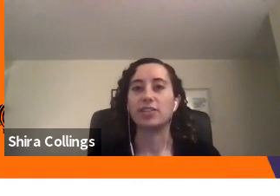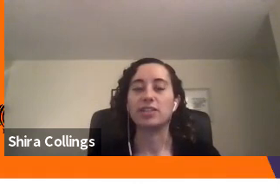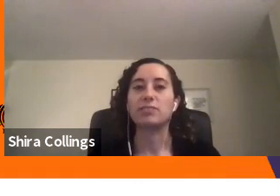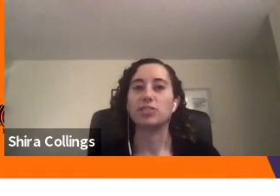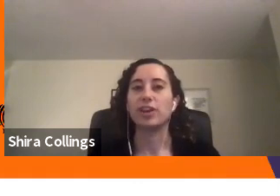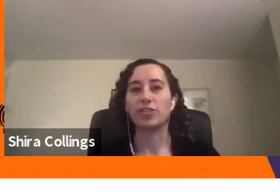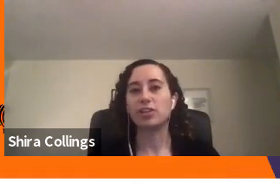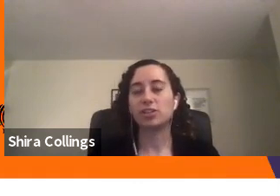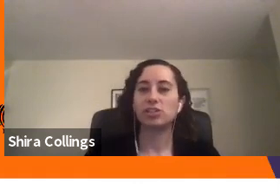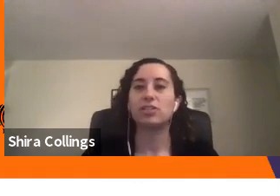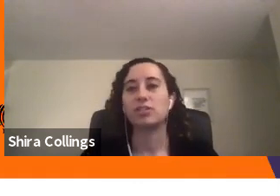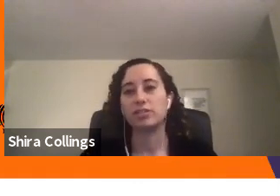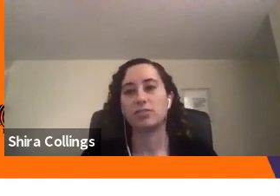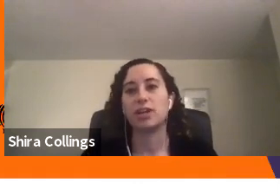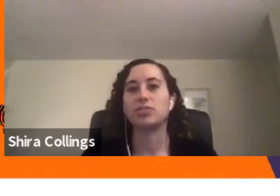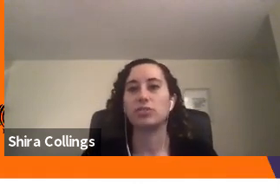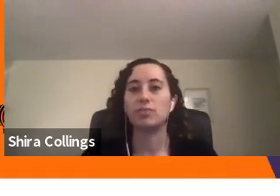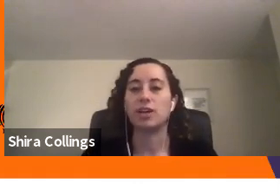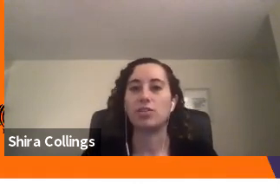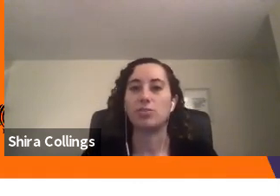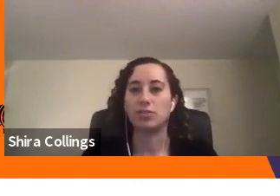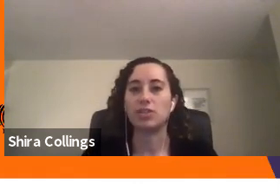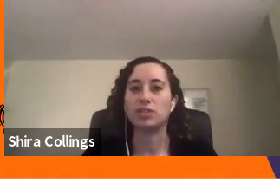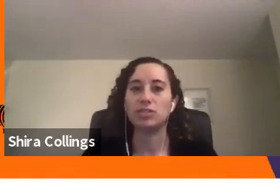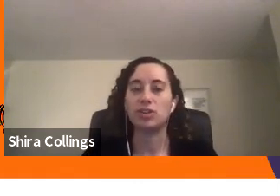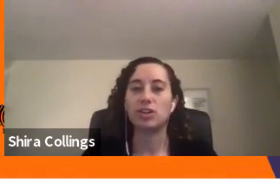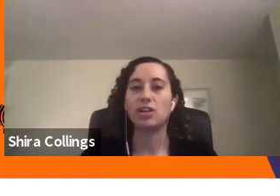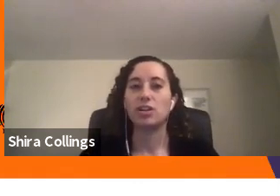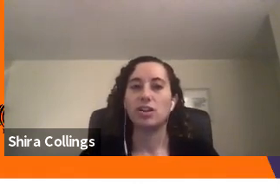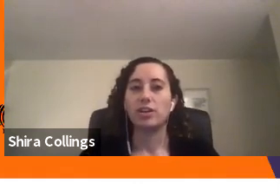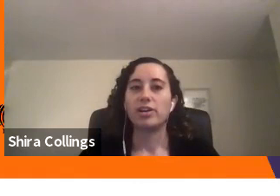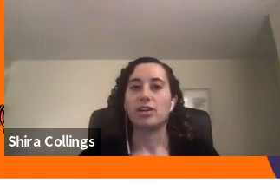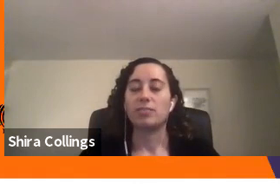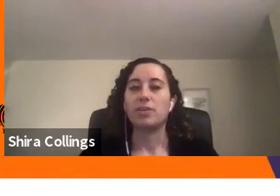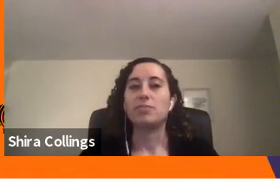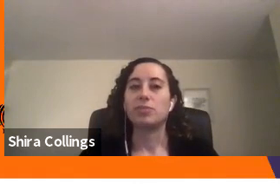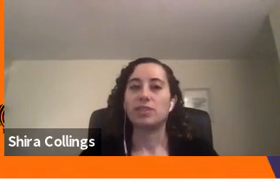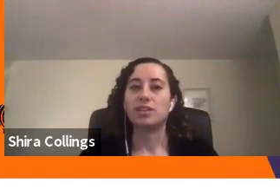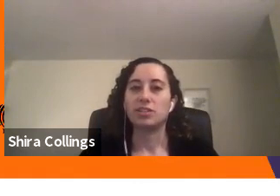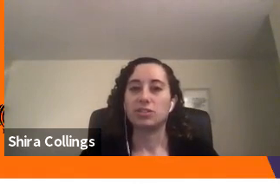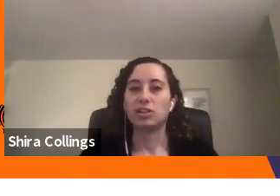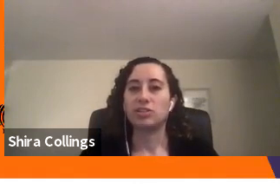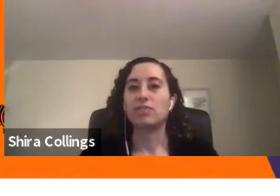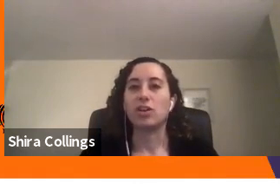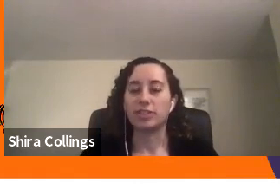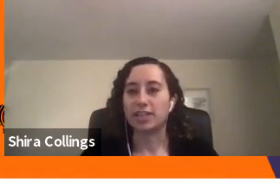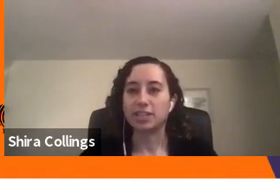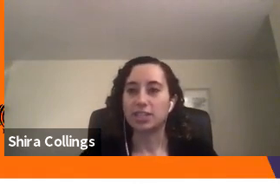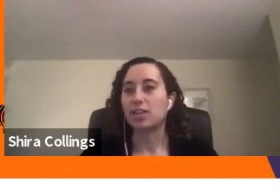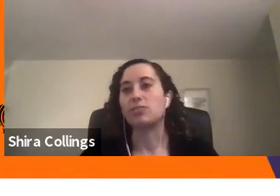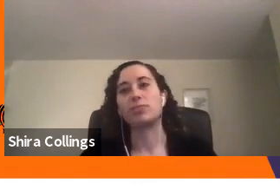well-known effects of weight stigma on mental health. Eating disorders are the second deadliest mental health condition, surpassed only by opioid